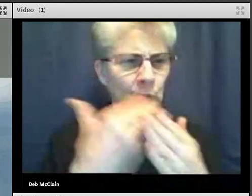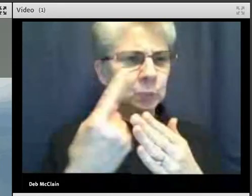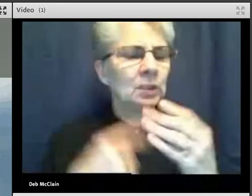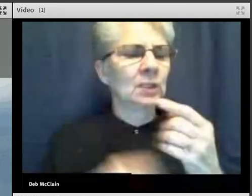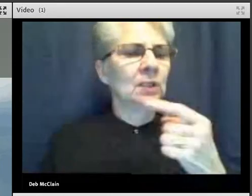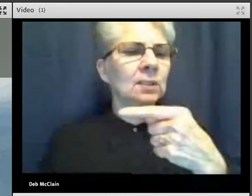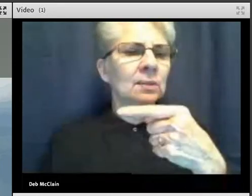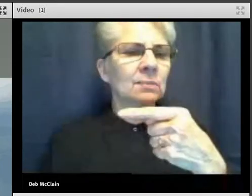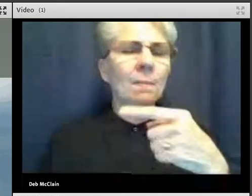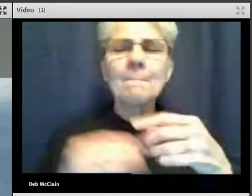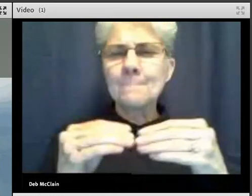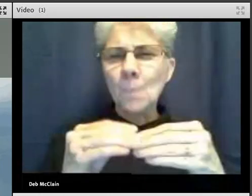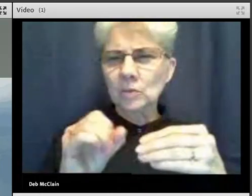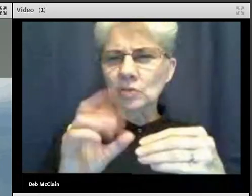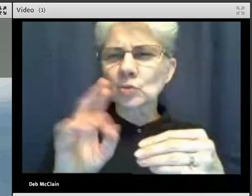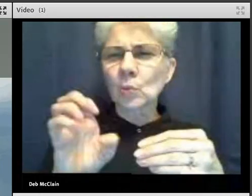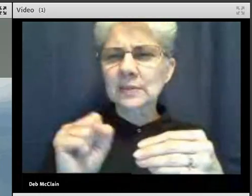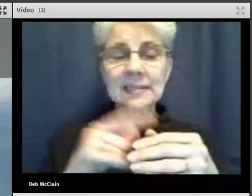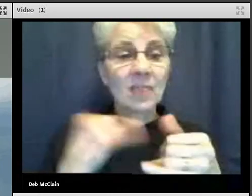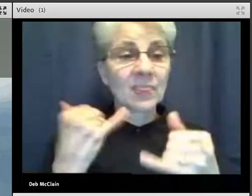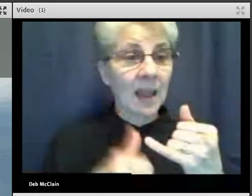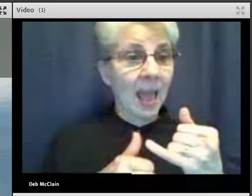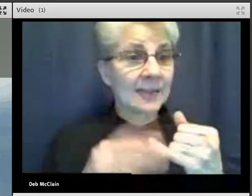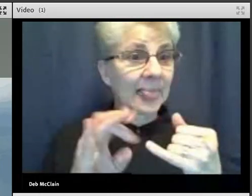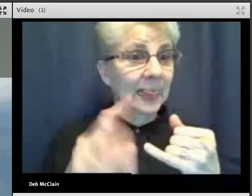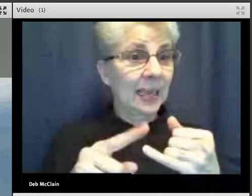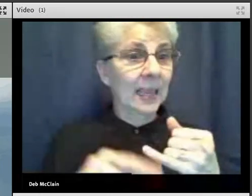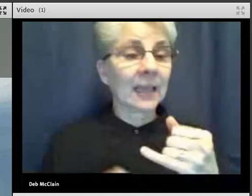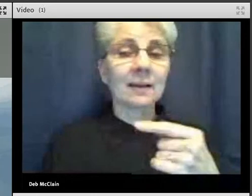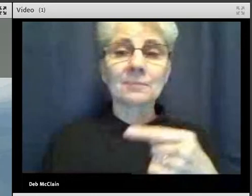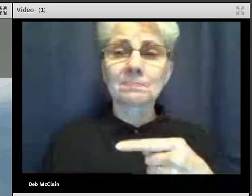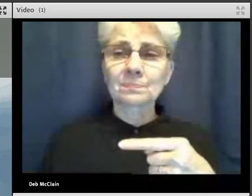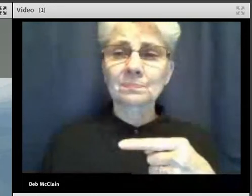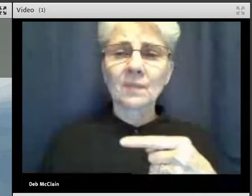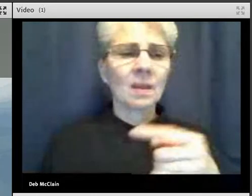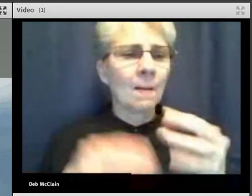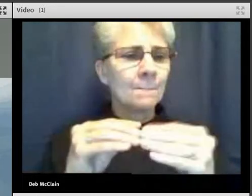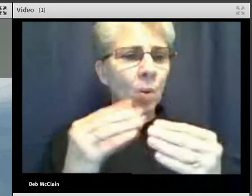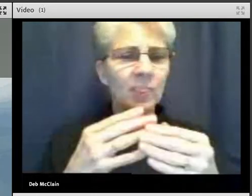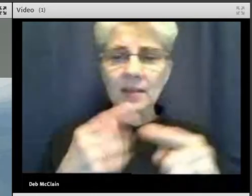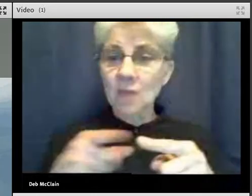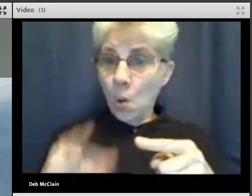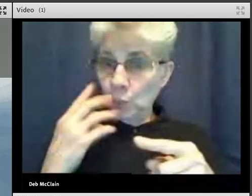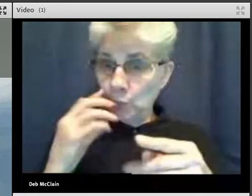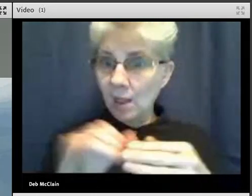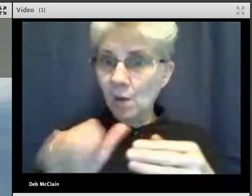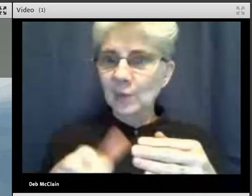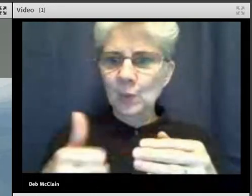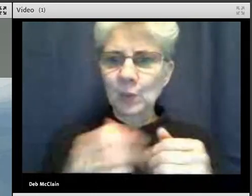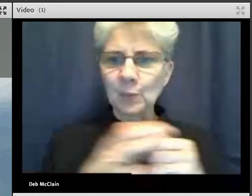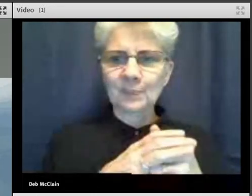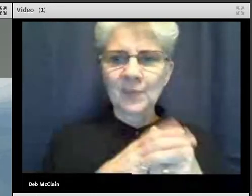how to create a good alt-tag, just some more sources. And then this last link is a bunch of stuff from...